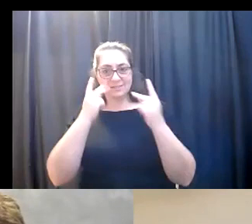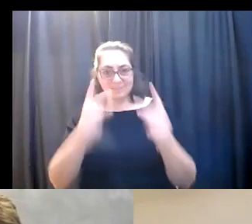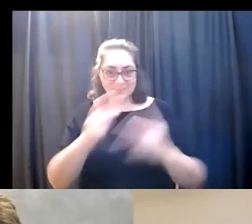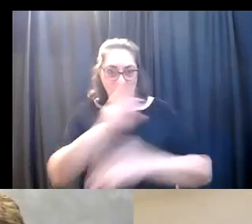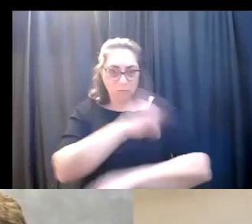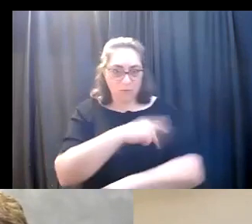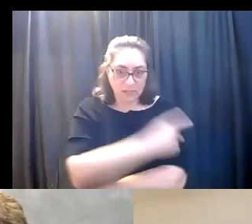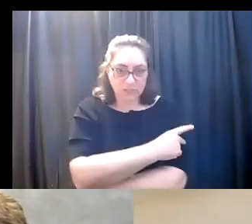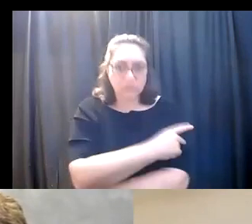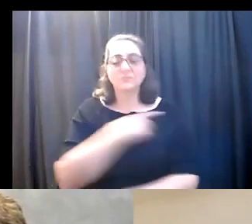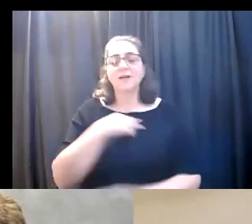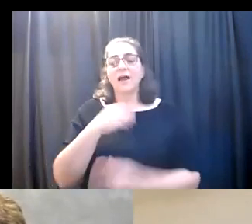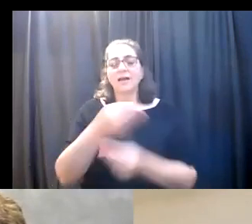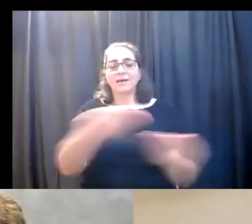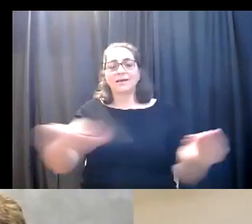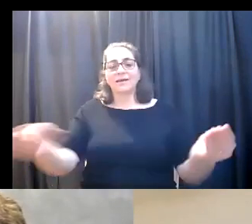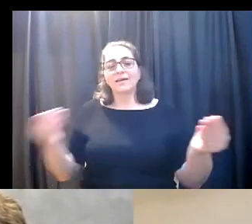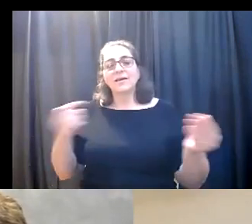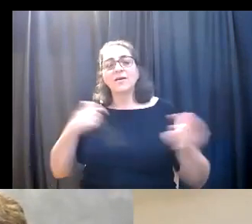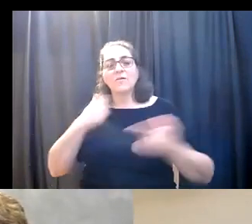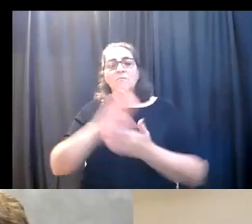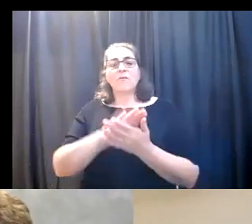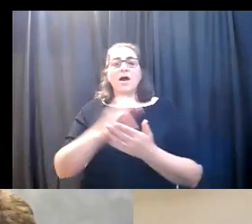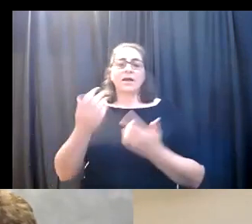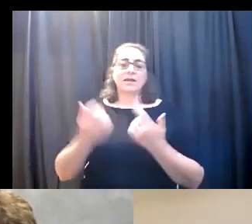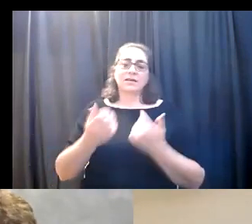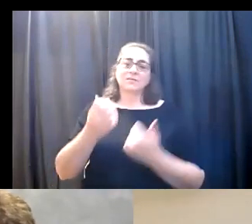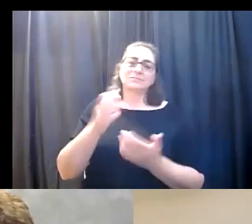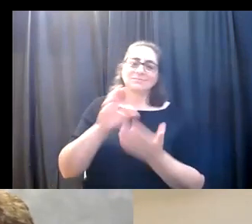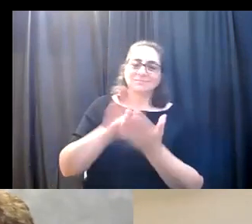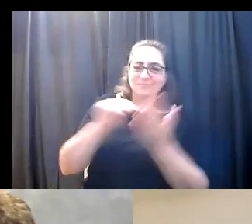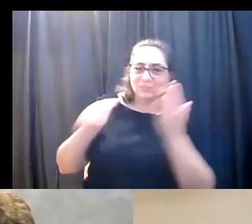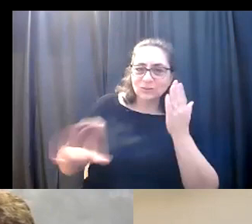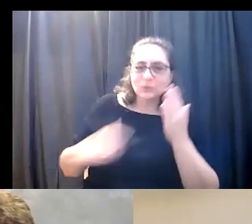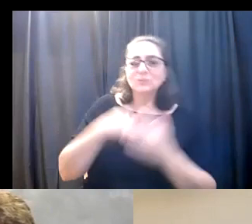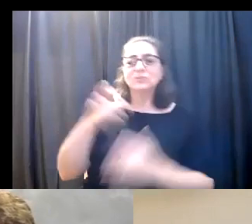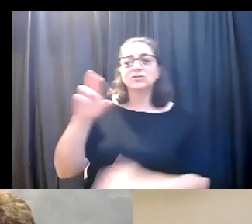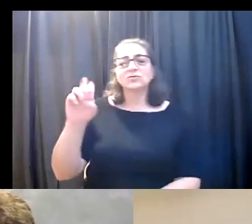medication doesn't come out correctly. You get something that's not correct. Be sure it's